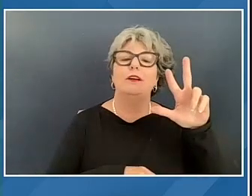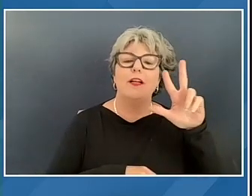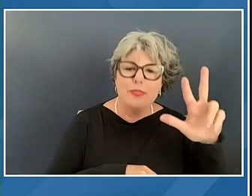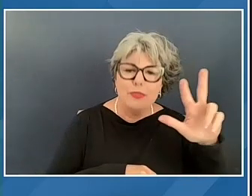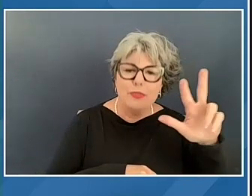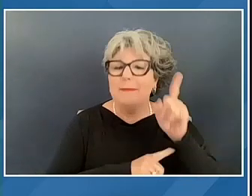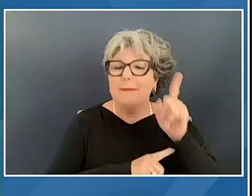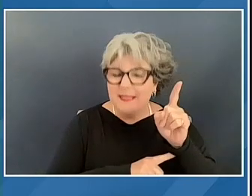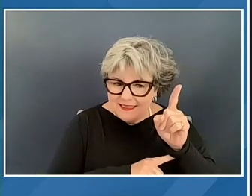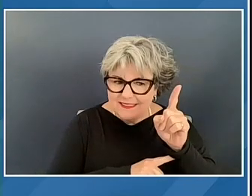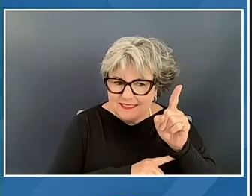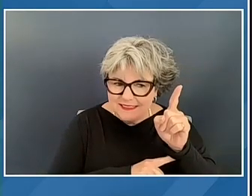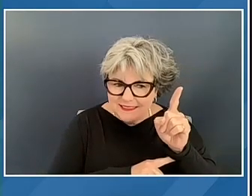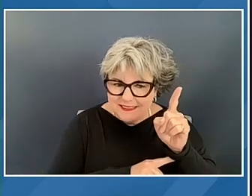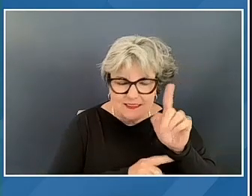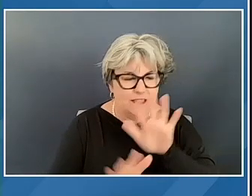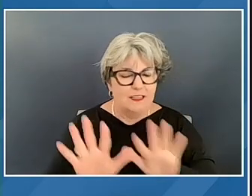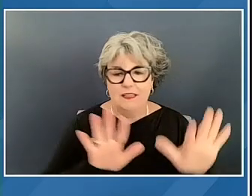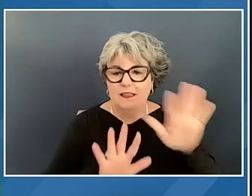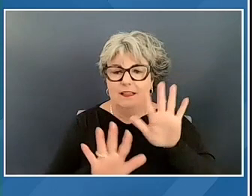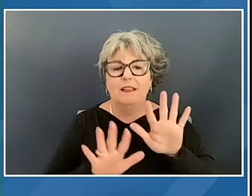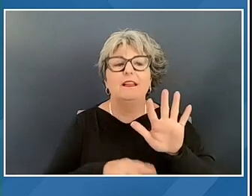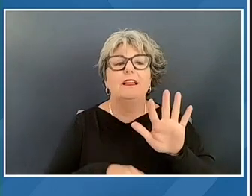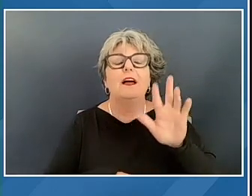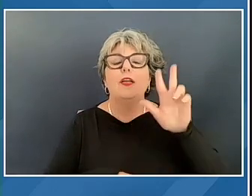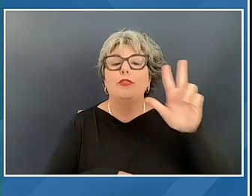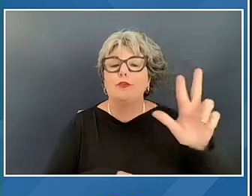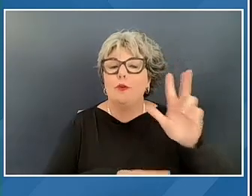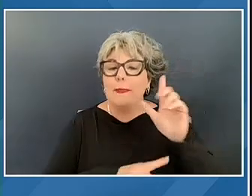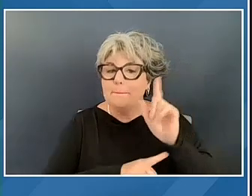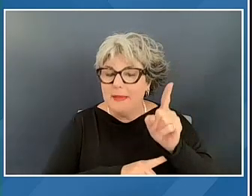I'm getting confused here. Three minutes to address the committee.